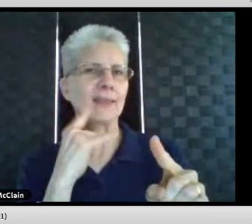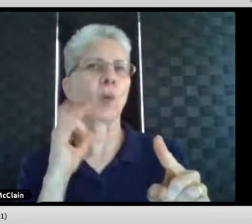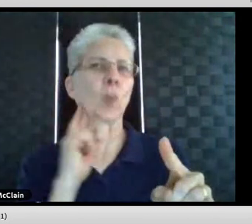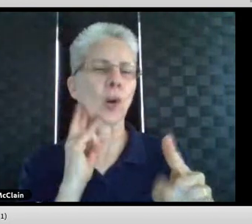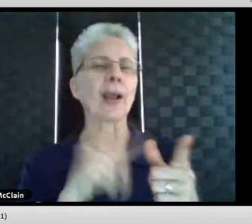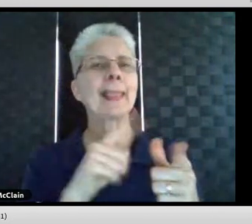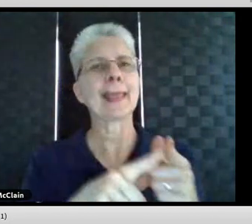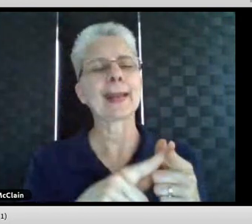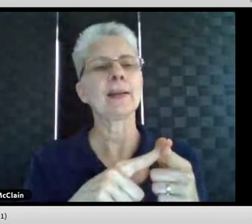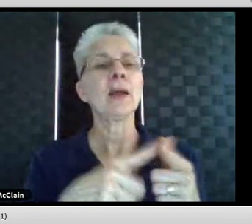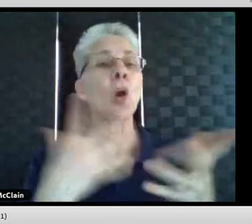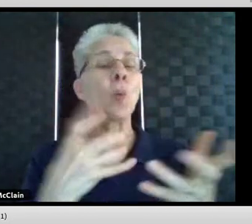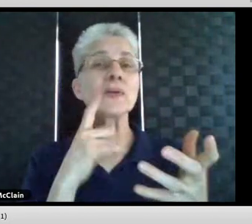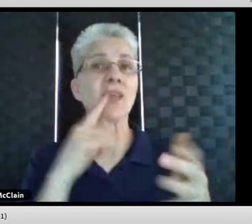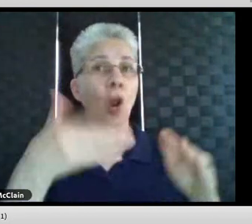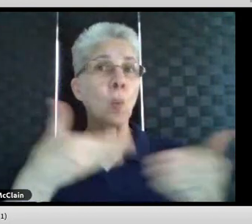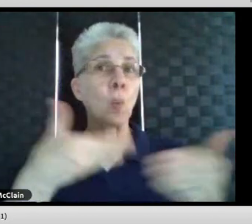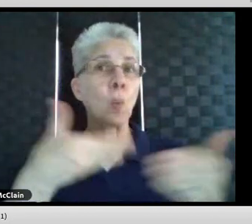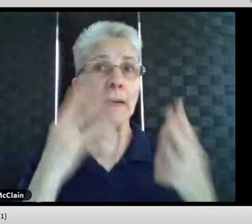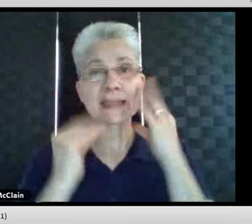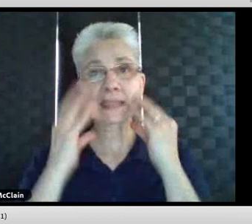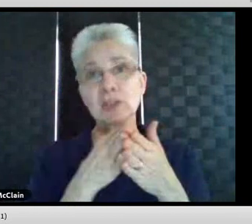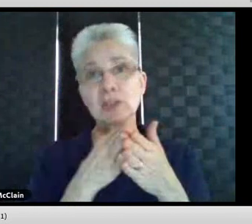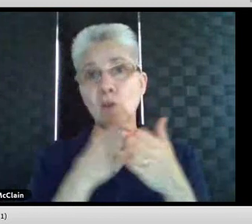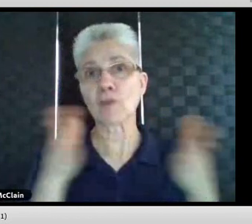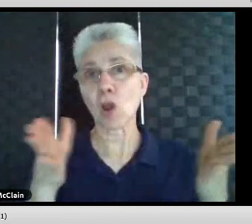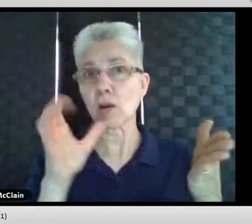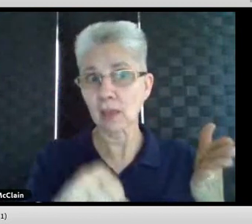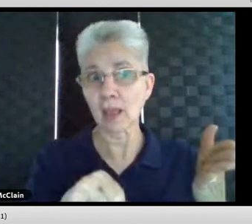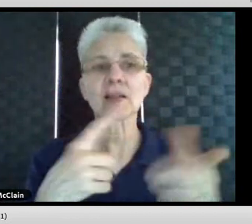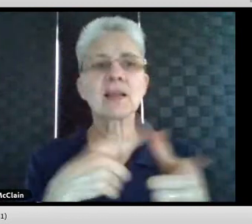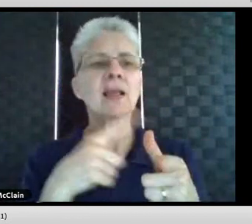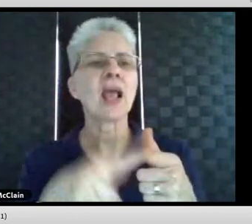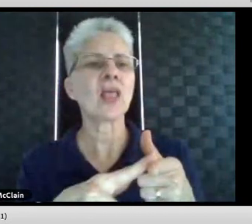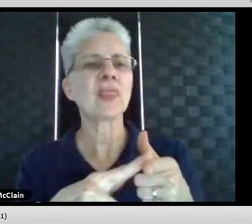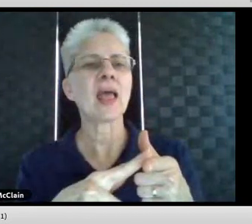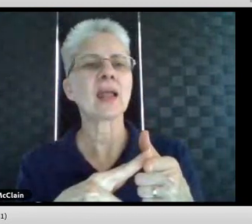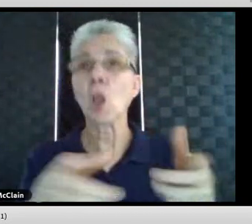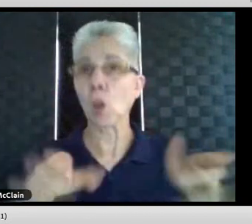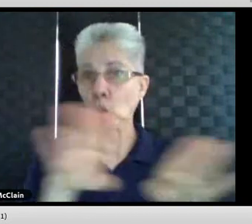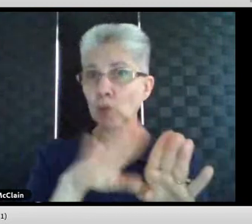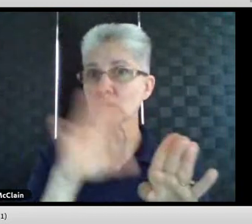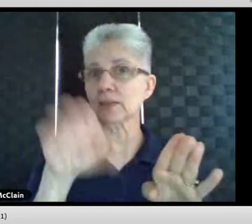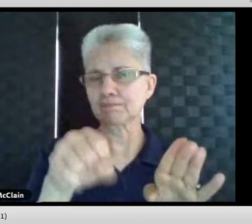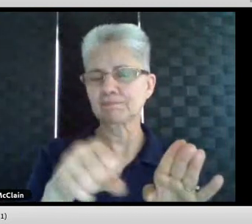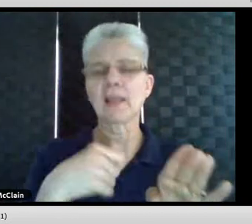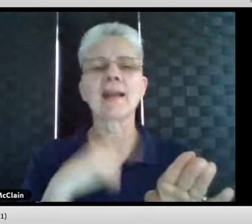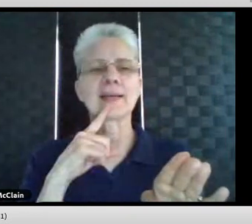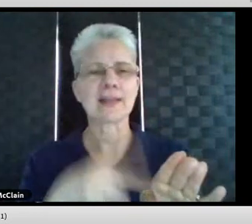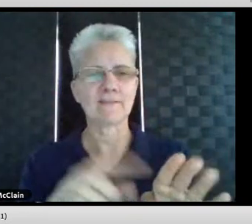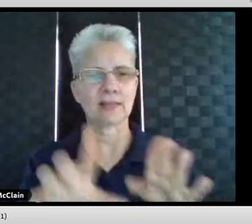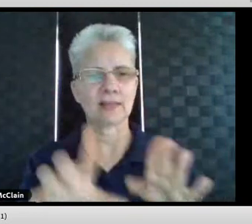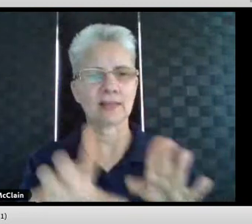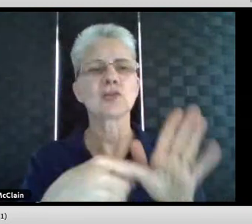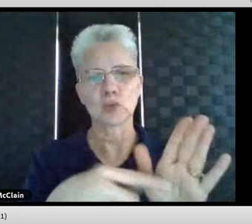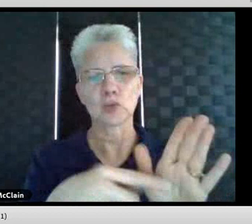and then, you know, was there a welcoming experience overall? And then was there a closing, and I definitely showed you a closing.